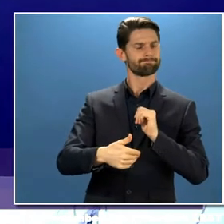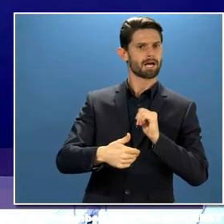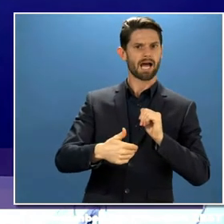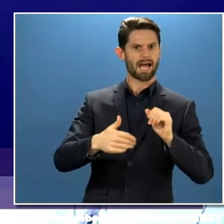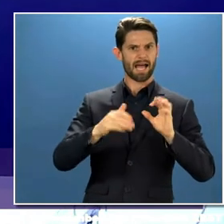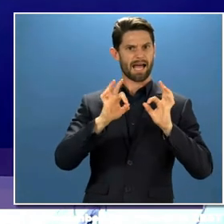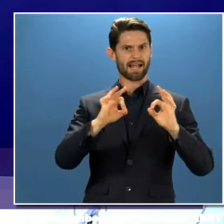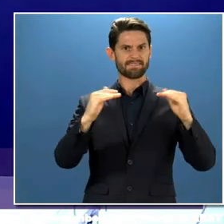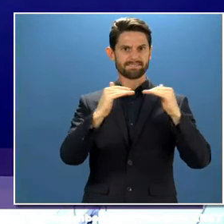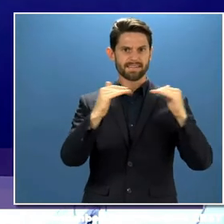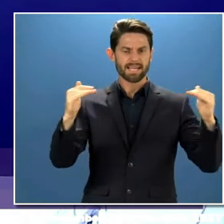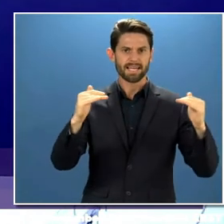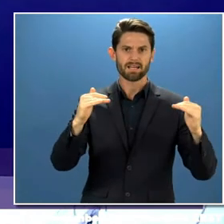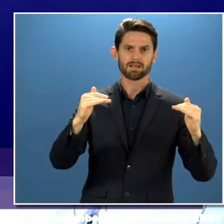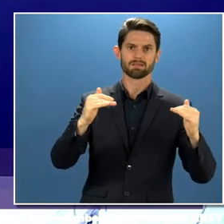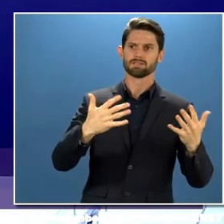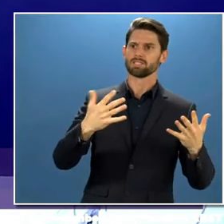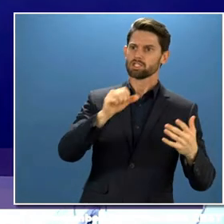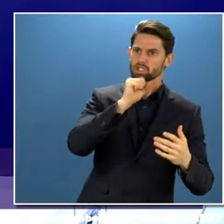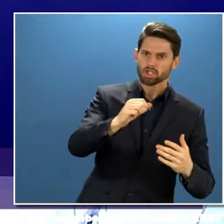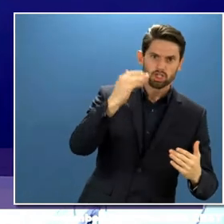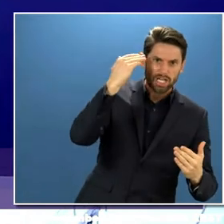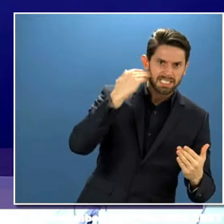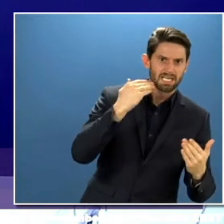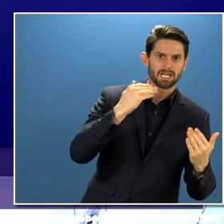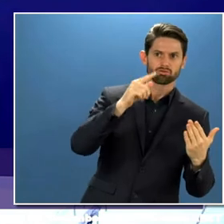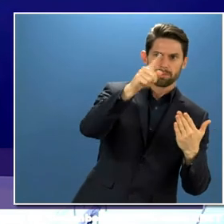discrimination are things that we know employers are incredibly concerned about